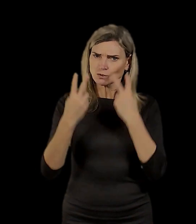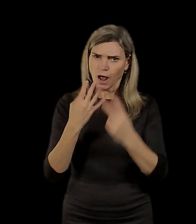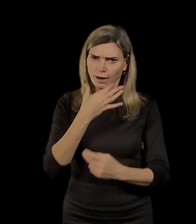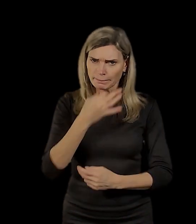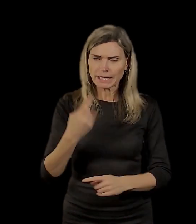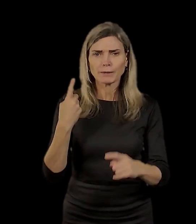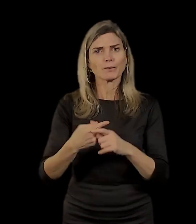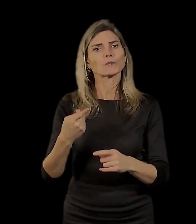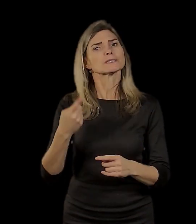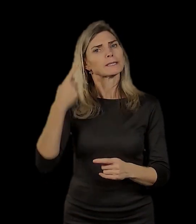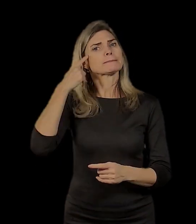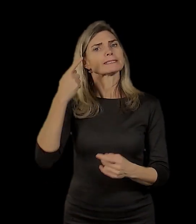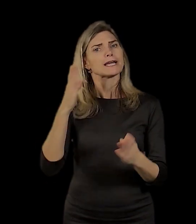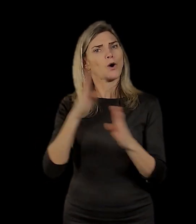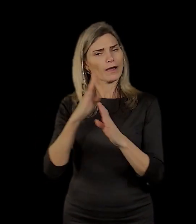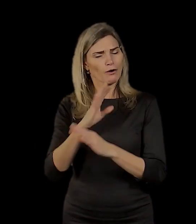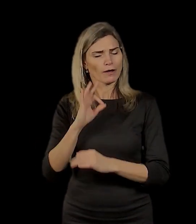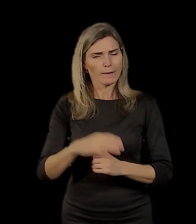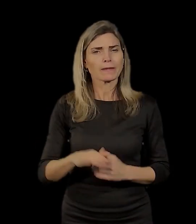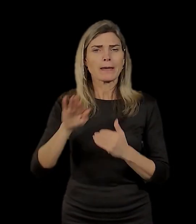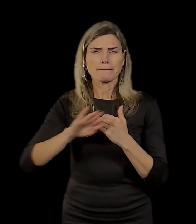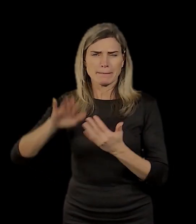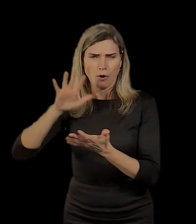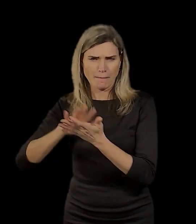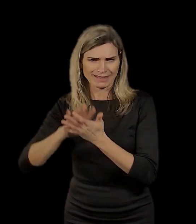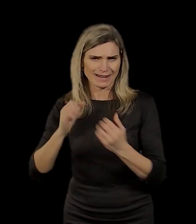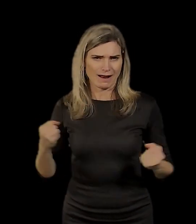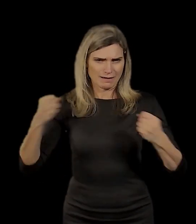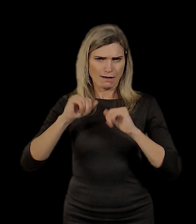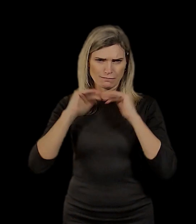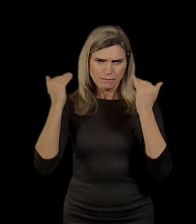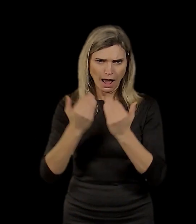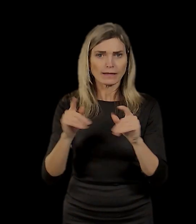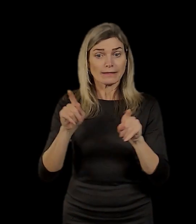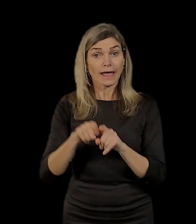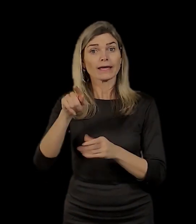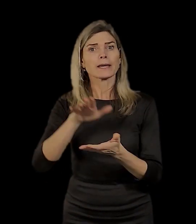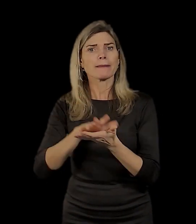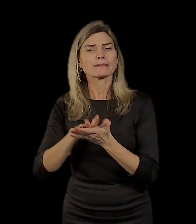And we will test all possible uses of this material ourselves.